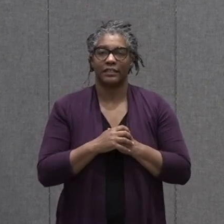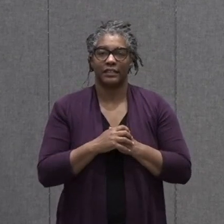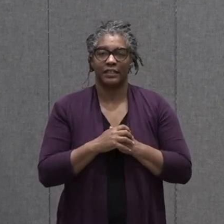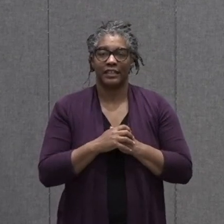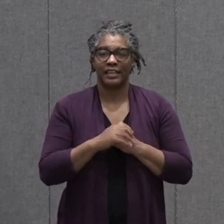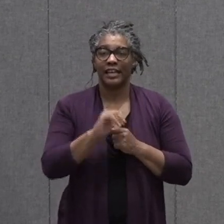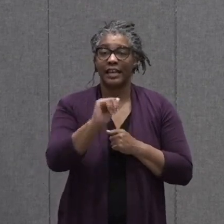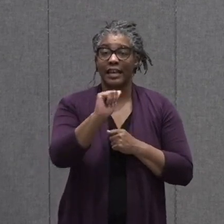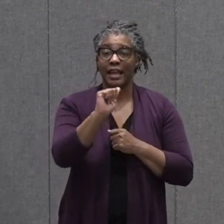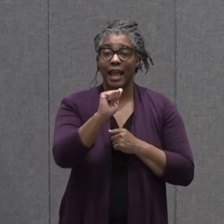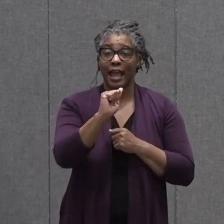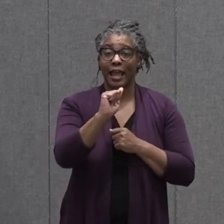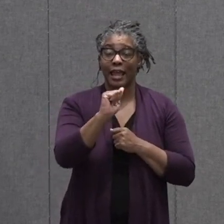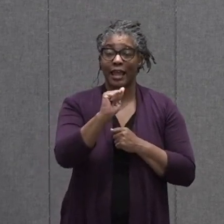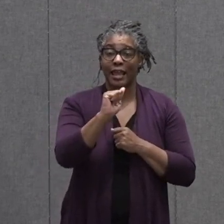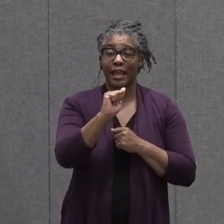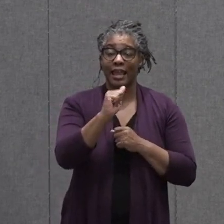A, safe, a.